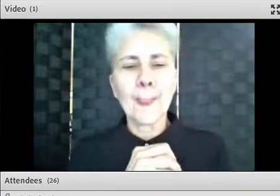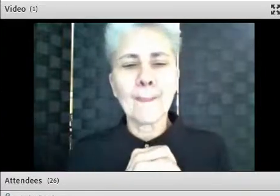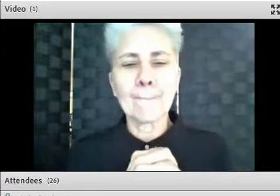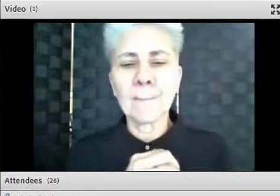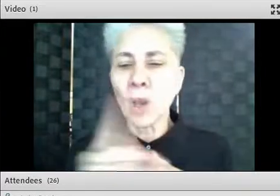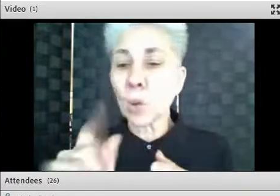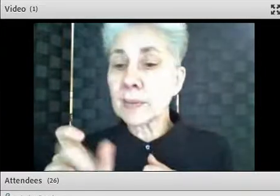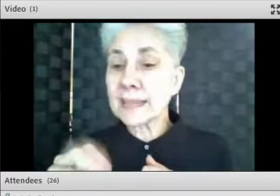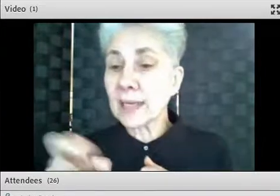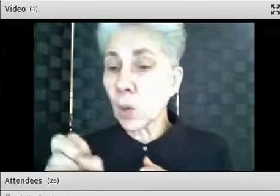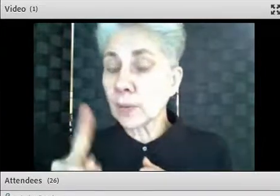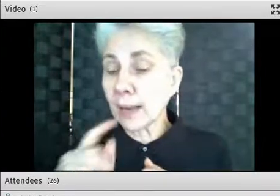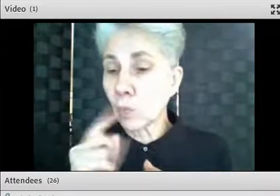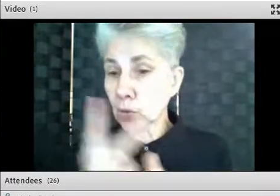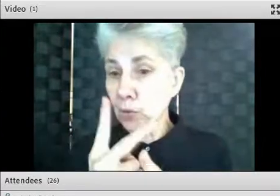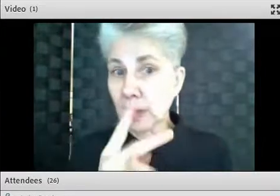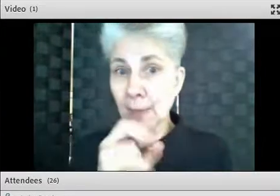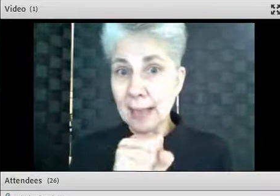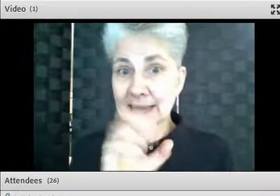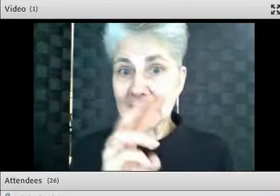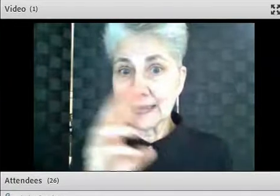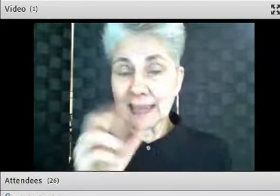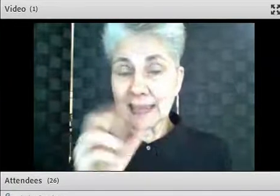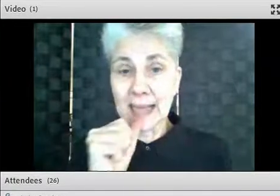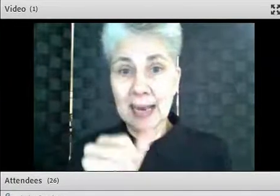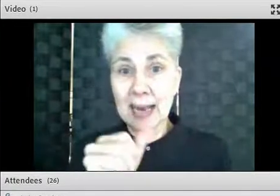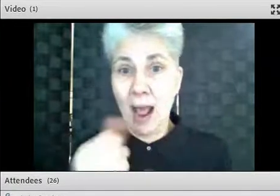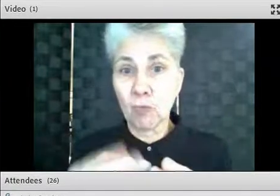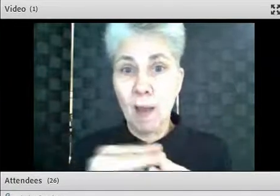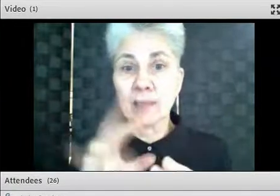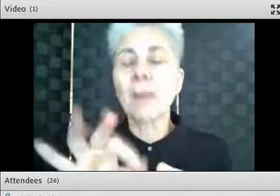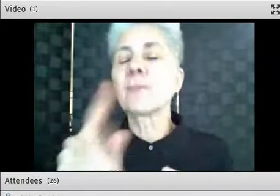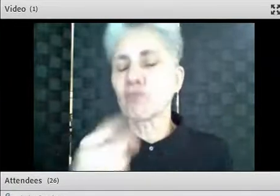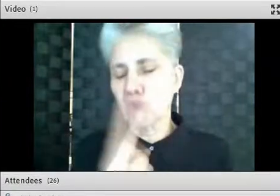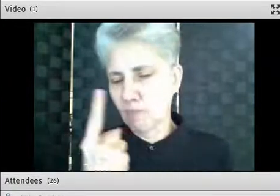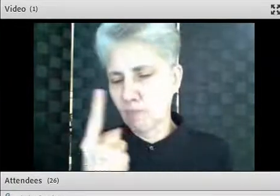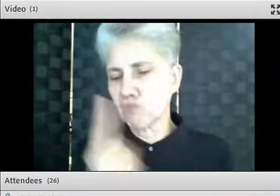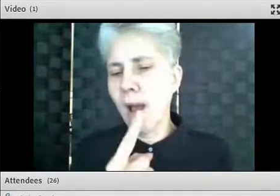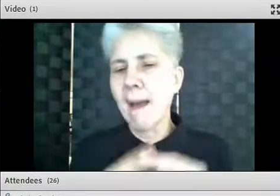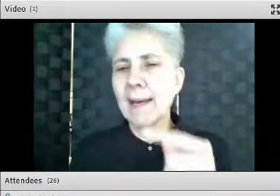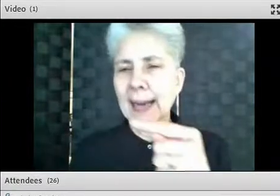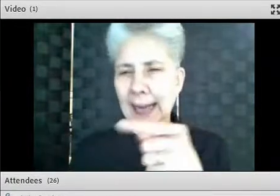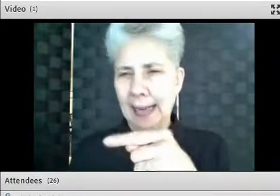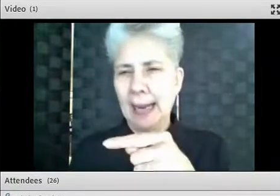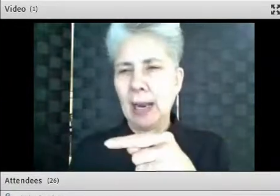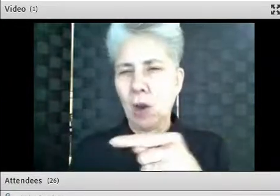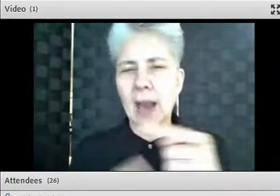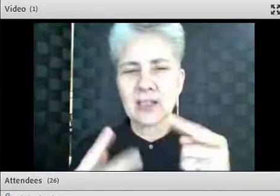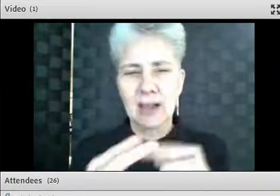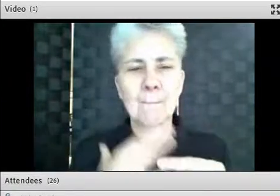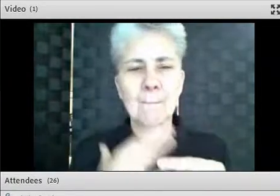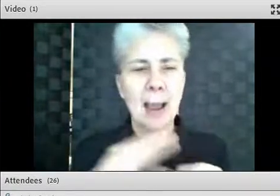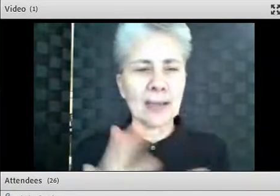And, Kristen, okay, so would you keep the S66 and not round up? Exactly, so here, I just Cuttered out my entire name,